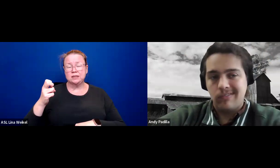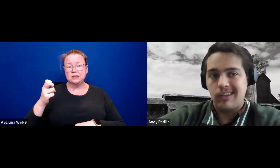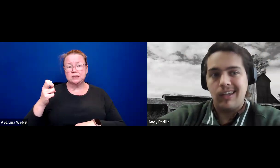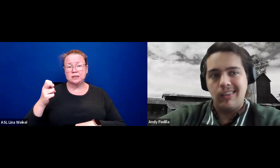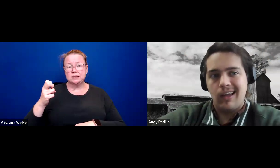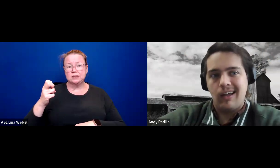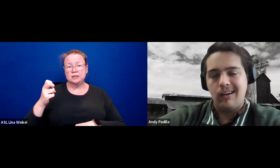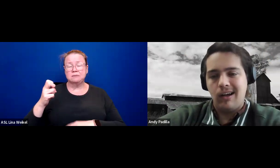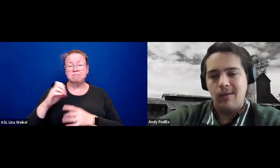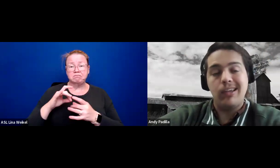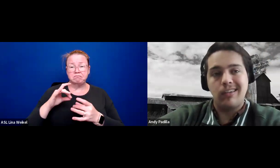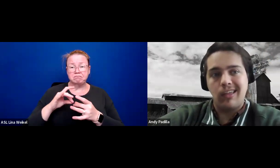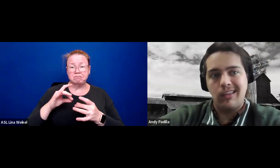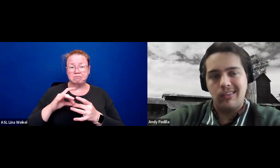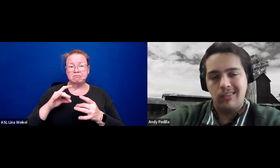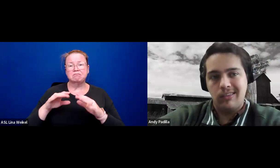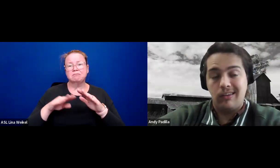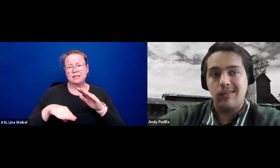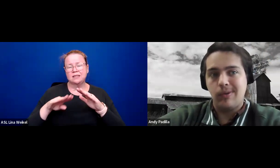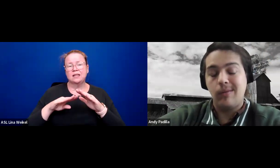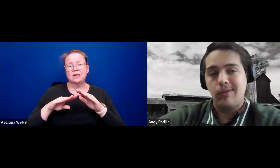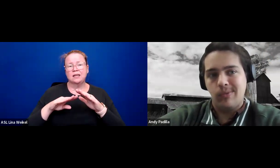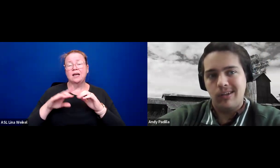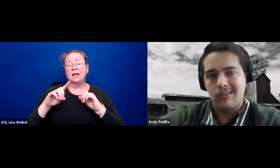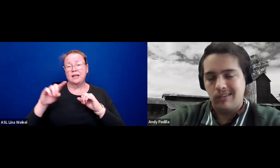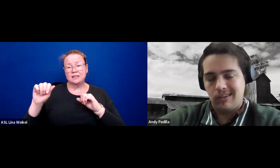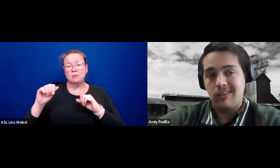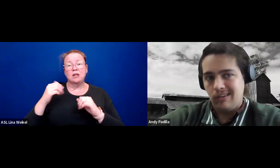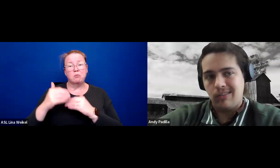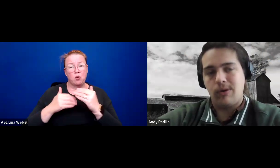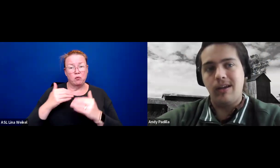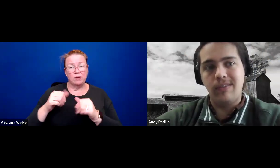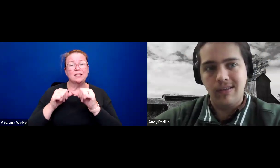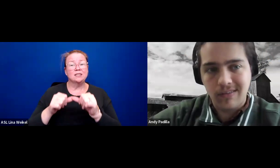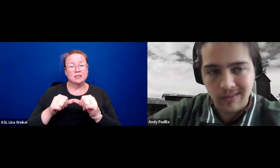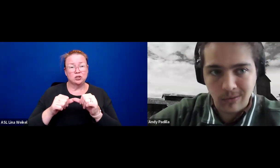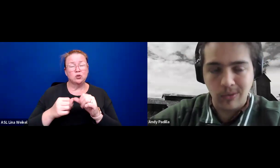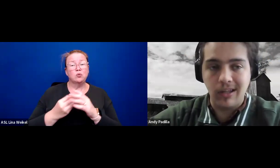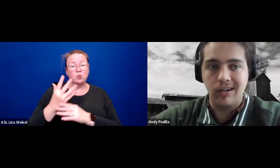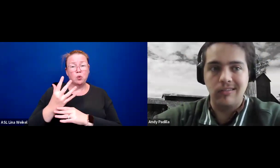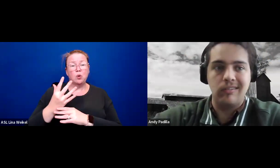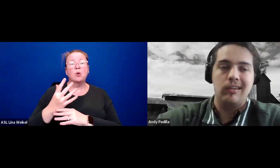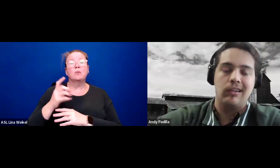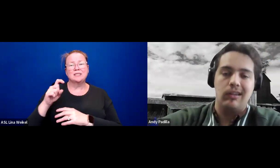Andy Padilla: stated that basically the disability movement to continue to thrive means new leaders.